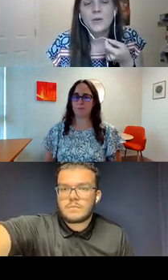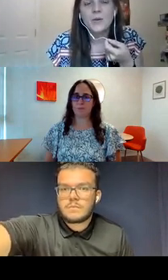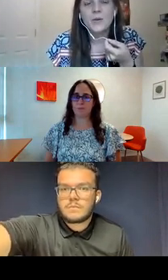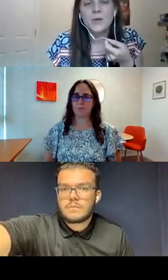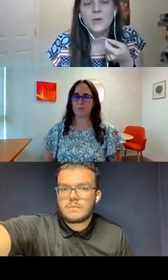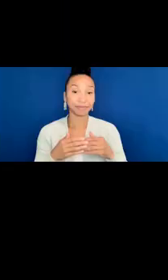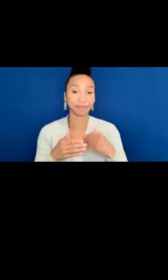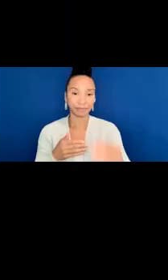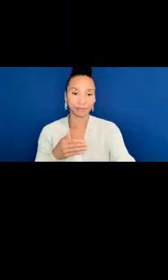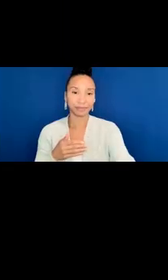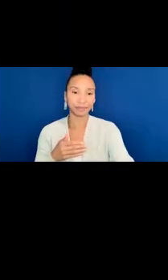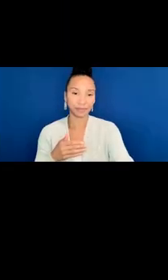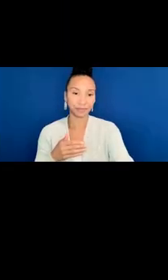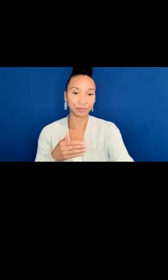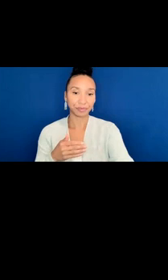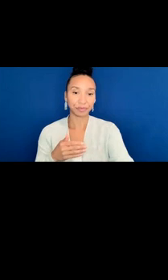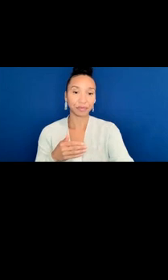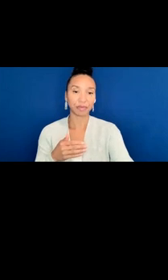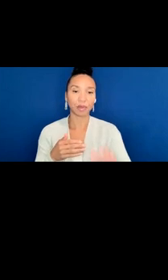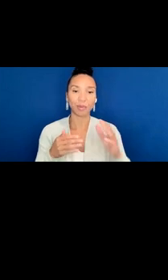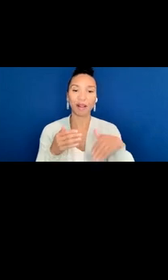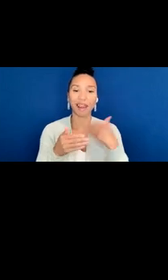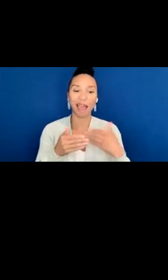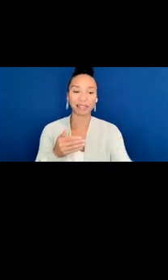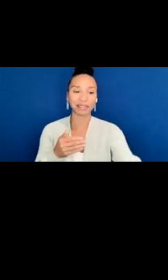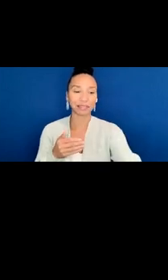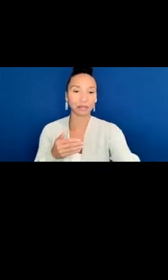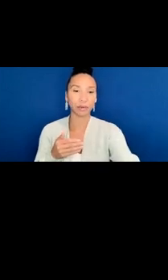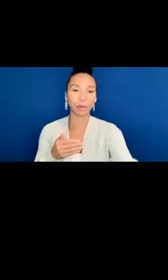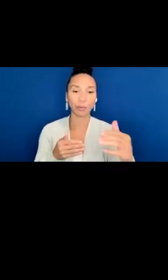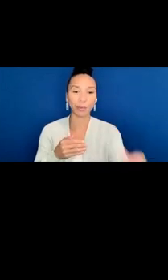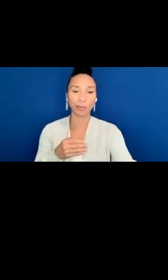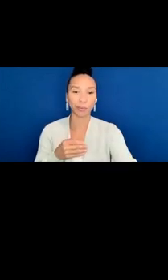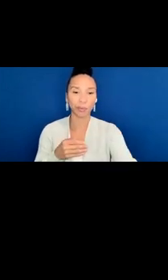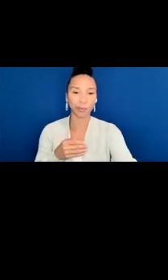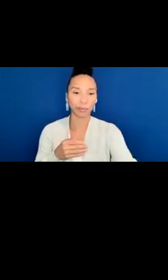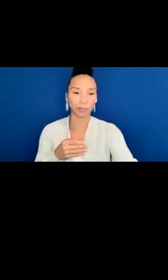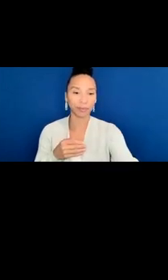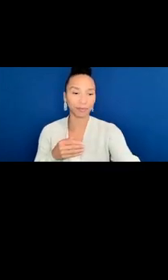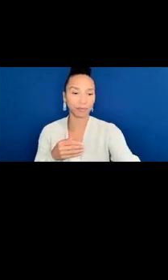So what we'll do is read out a scenario. And there's going to be a multiple choice answer for you